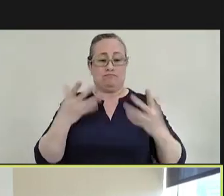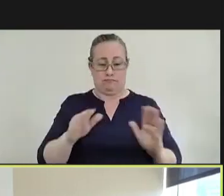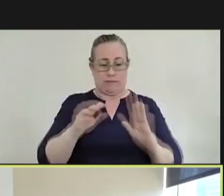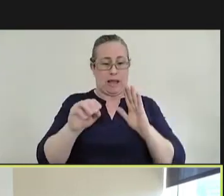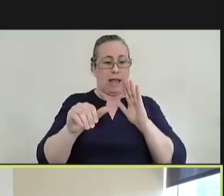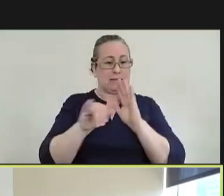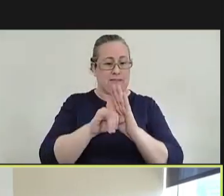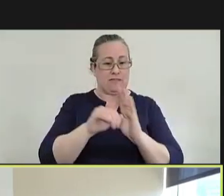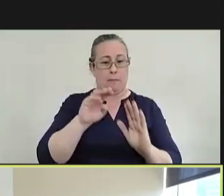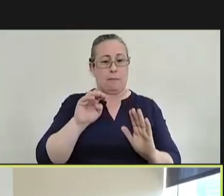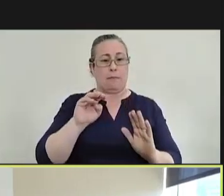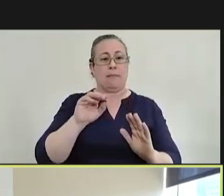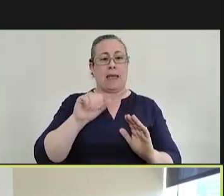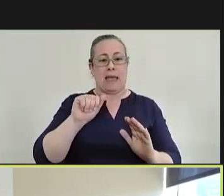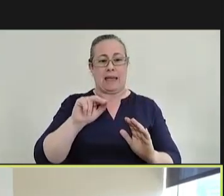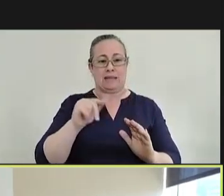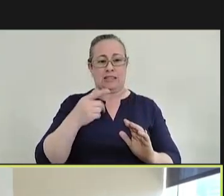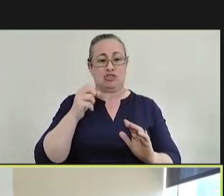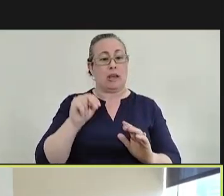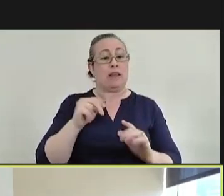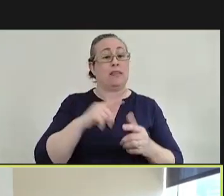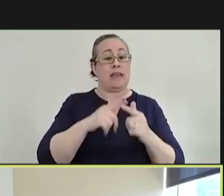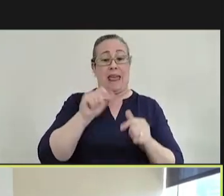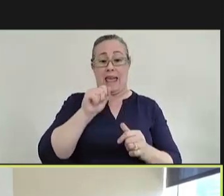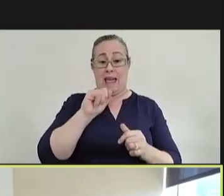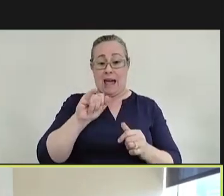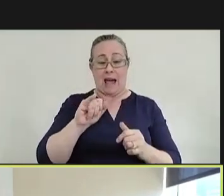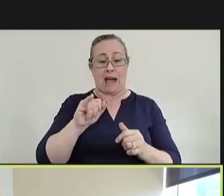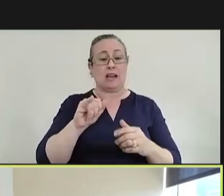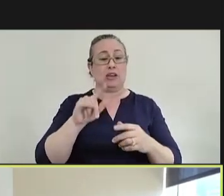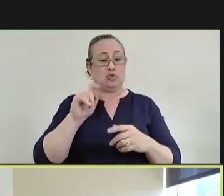our AI-driven tools then analyze sequence and phylogeny to understand